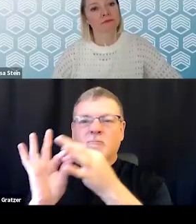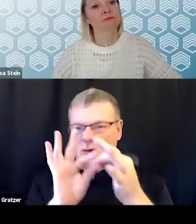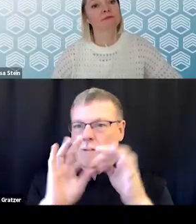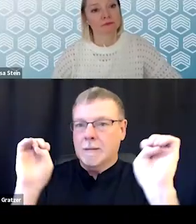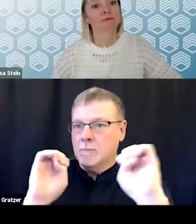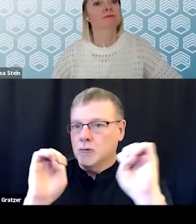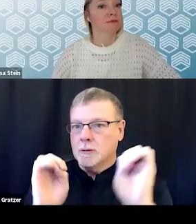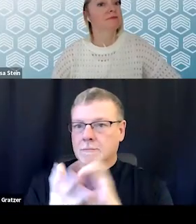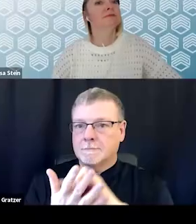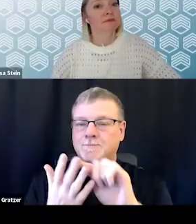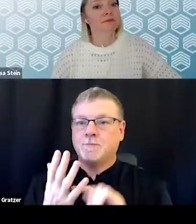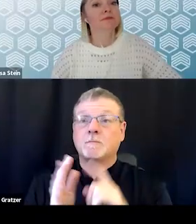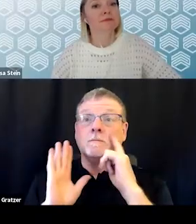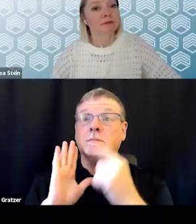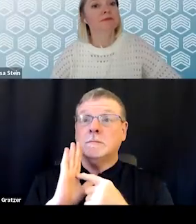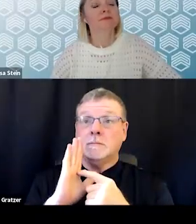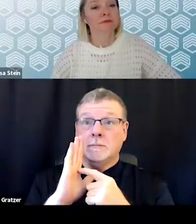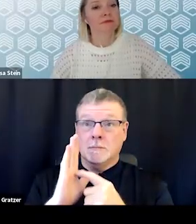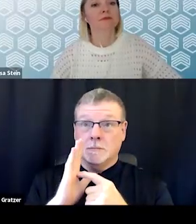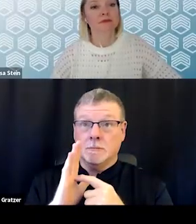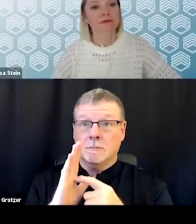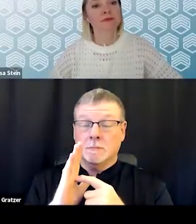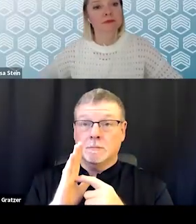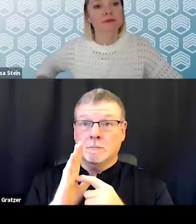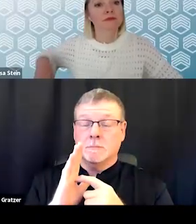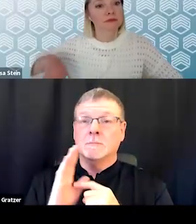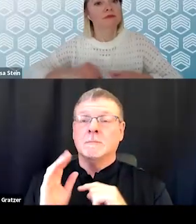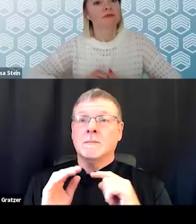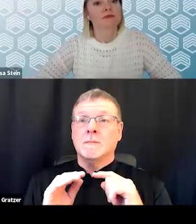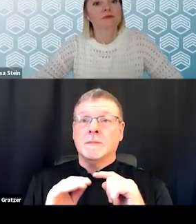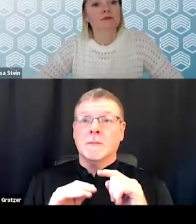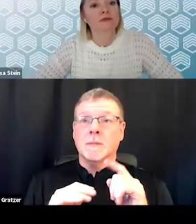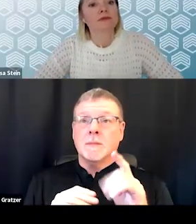So for example, and I believe this was also on one of Leigh's slides,